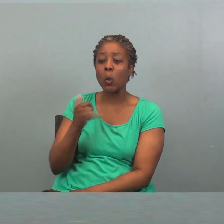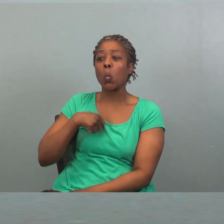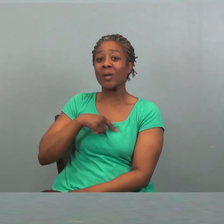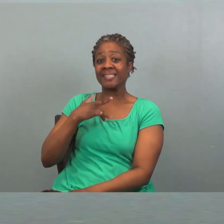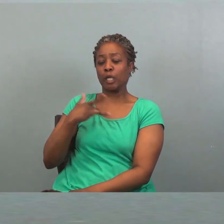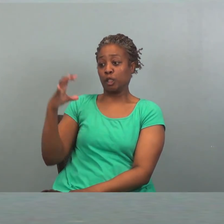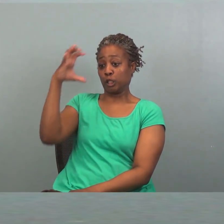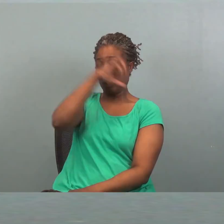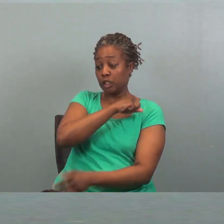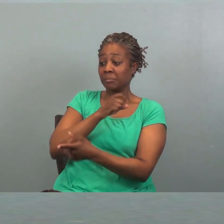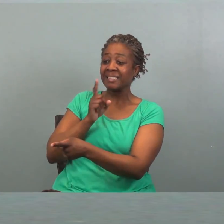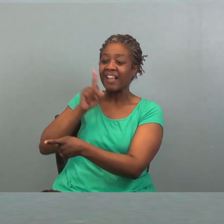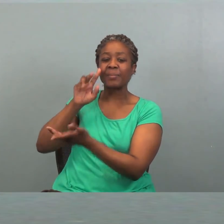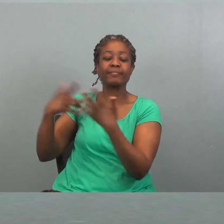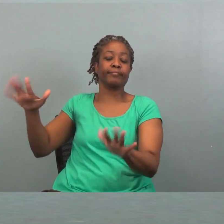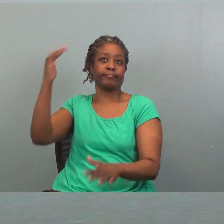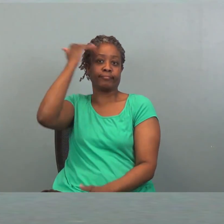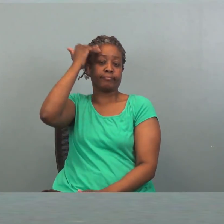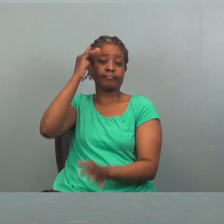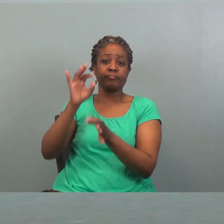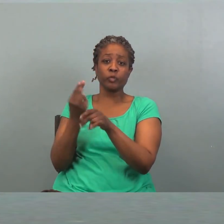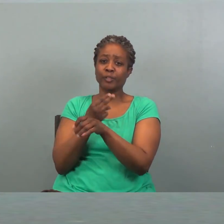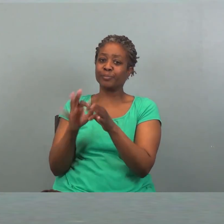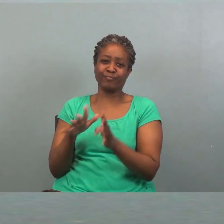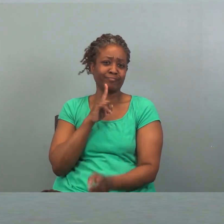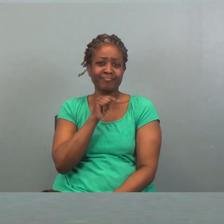conversation with the Deaf person. We often make the assumption that all Deaf people know how to work